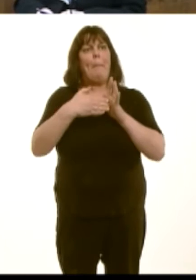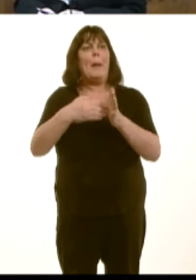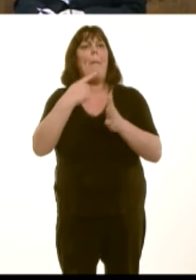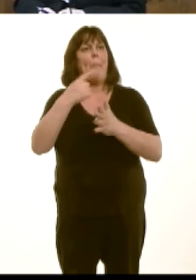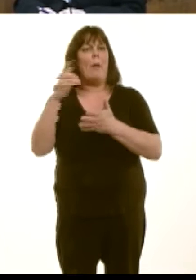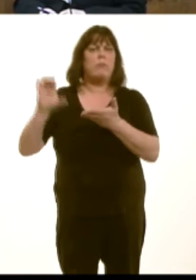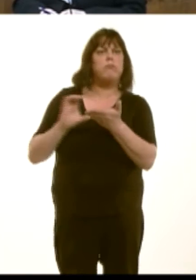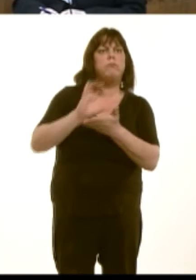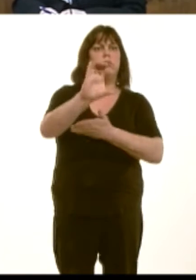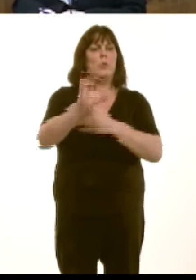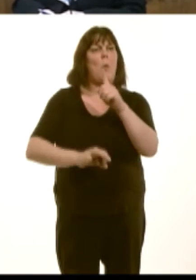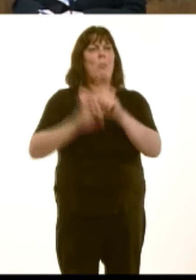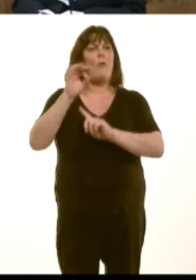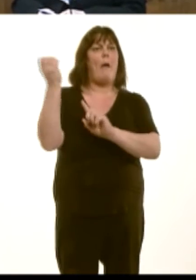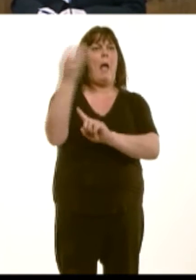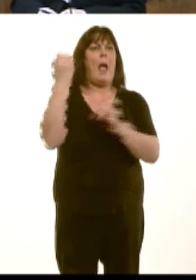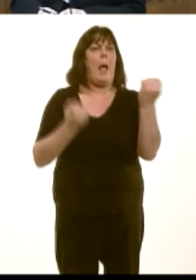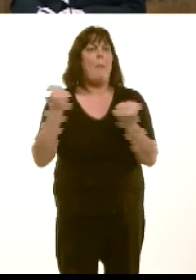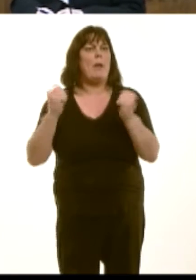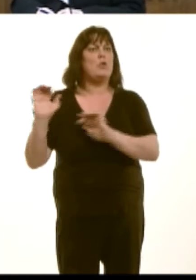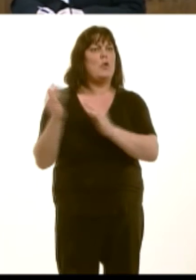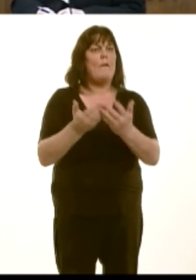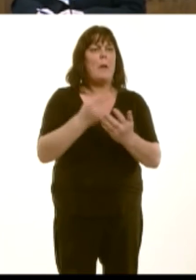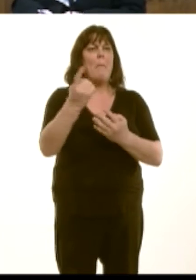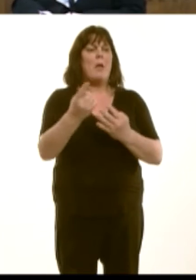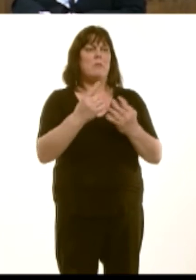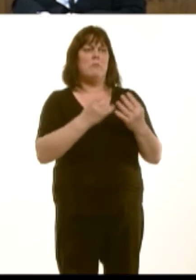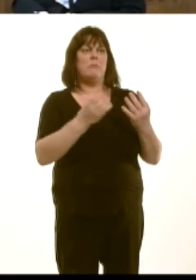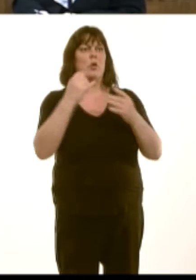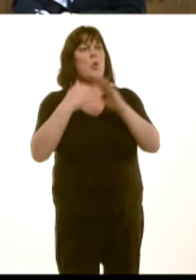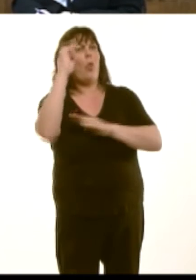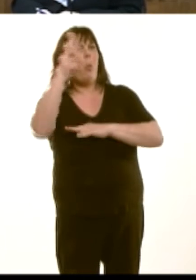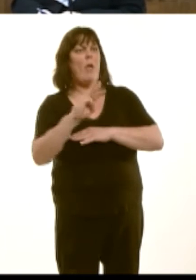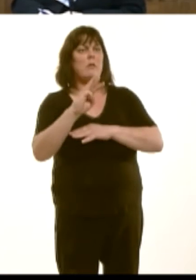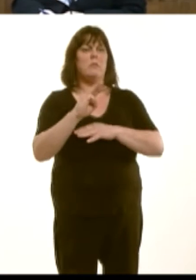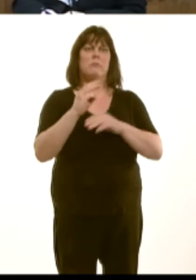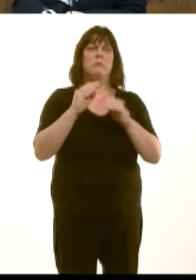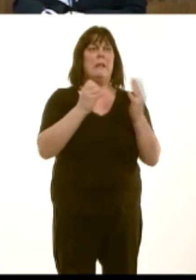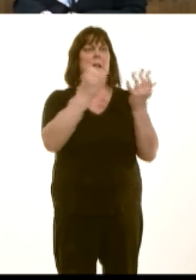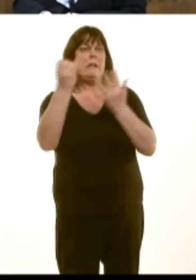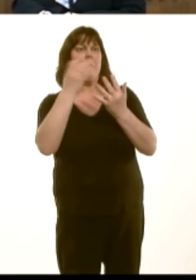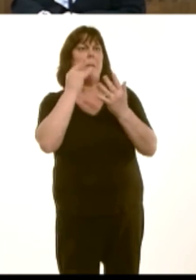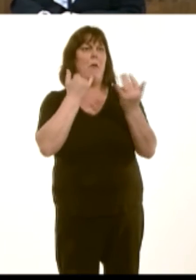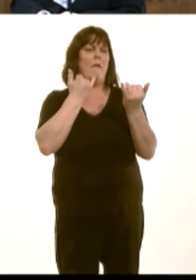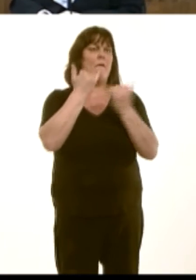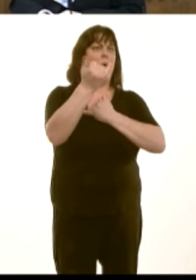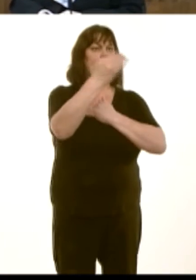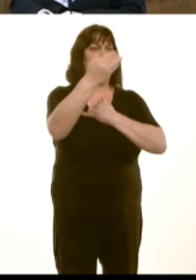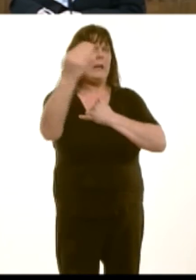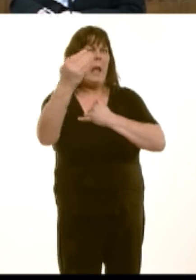ambulance service, but new figures show that one in six calls in north Wales last year couldíve been dealt with by another NHS service.